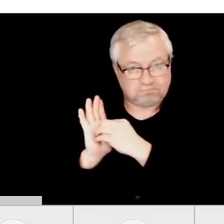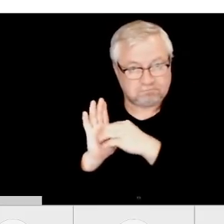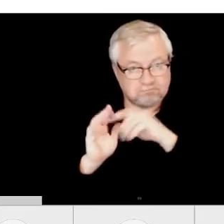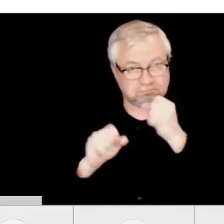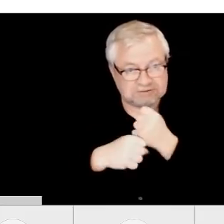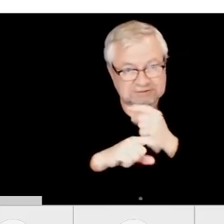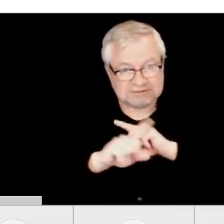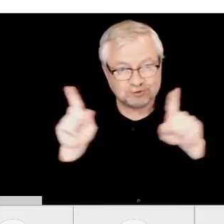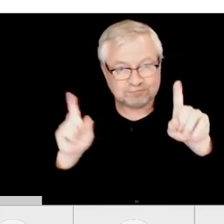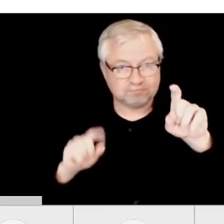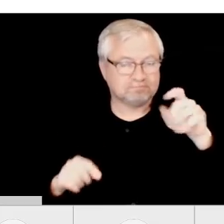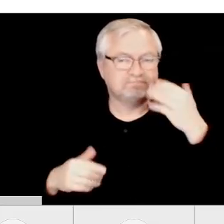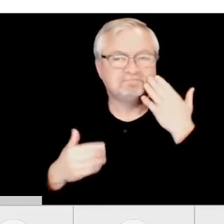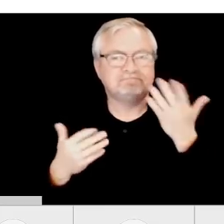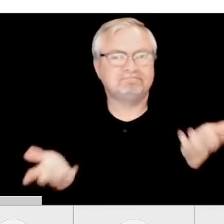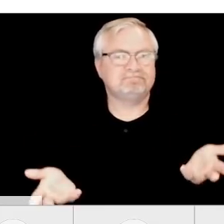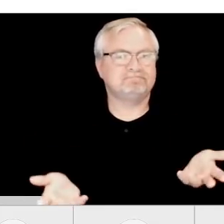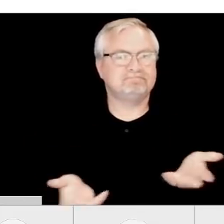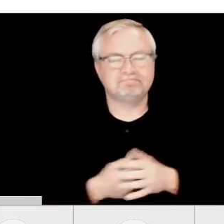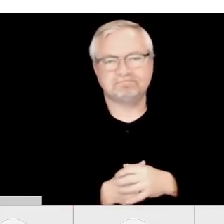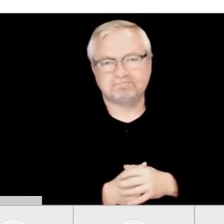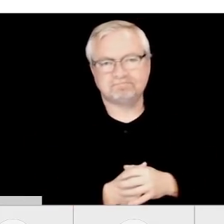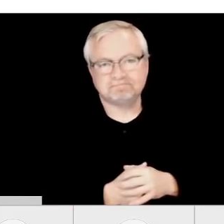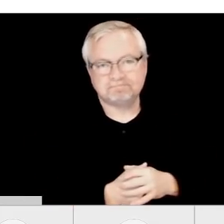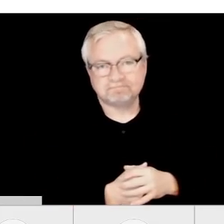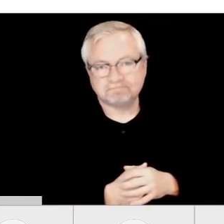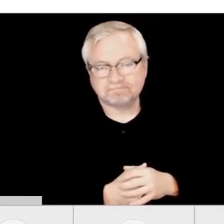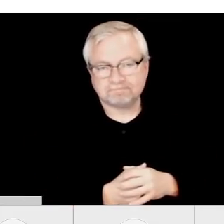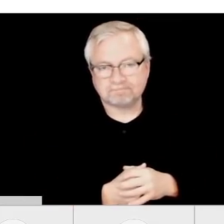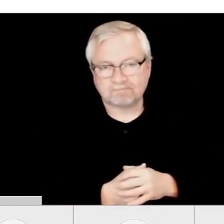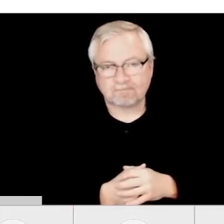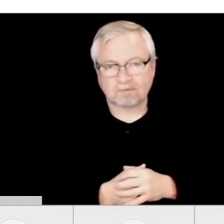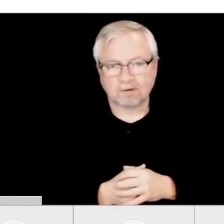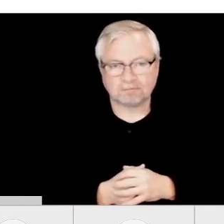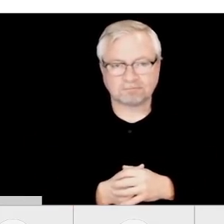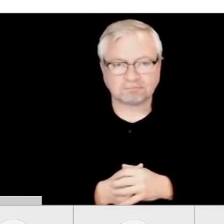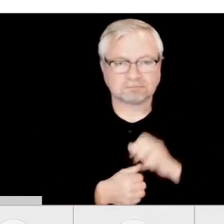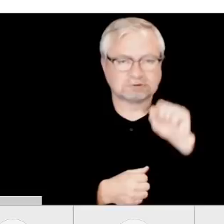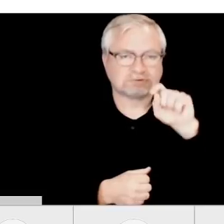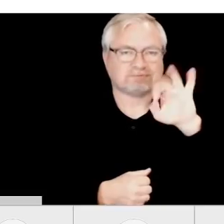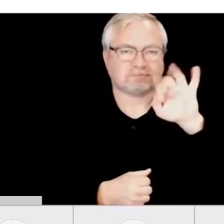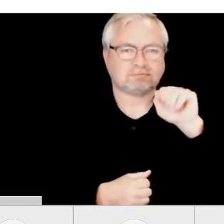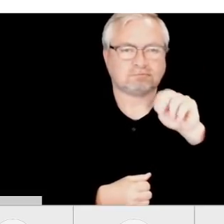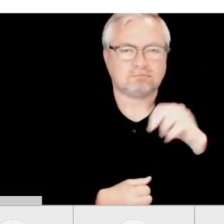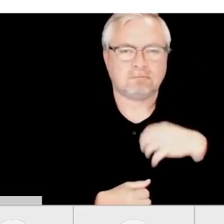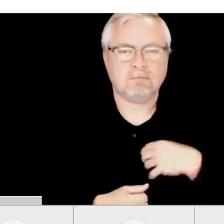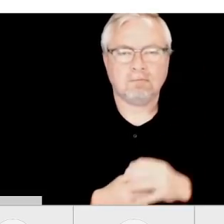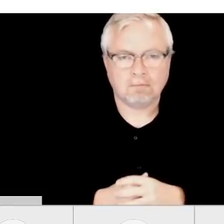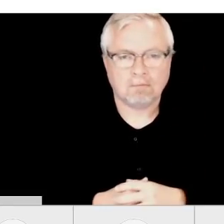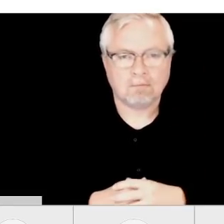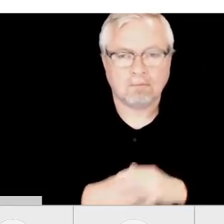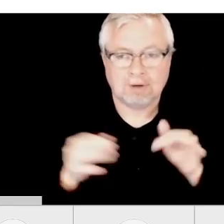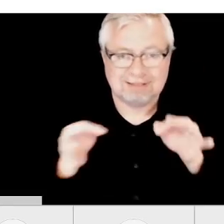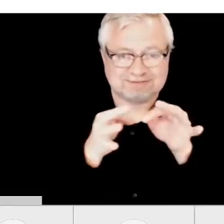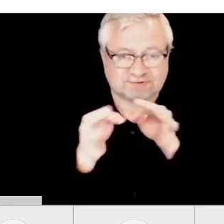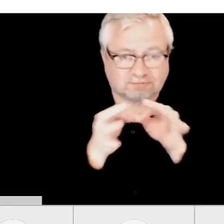Stefan Gildemeister: Yeah, sort of by definition, the scenarios are capped